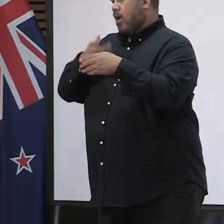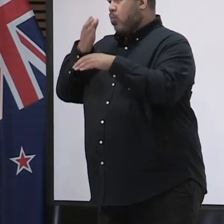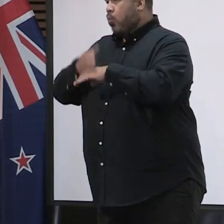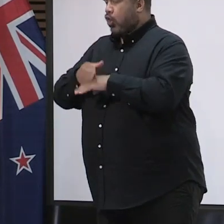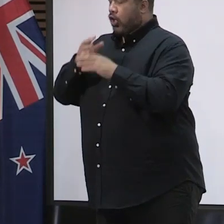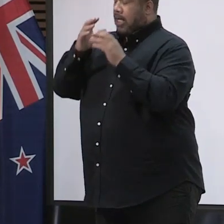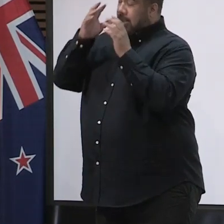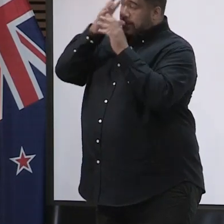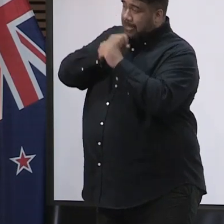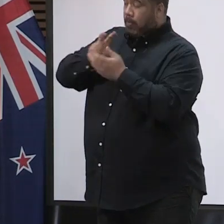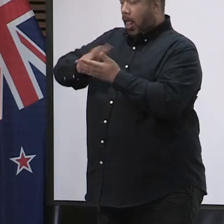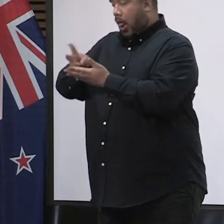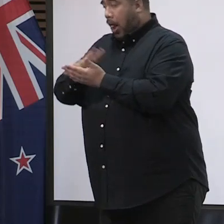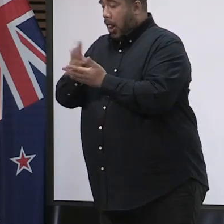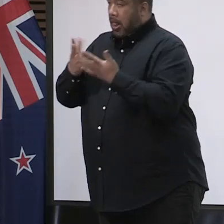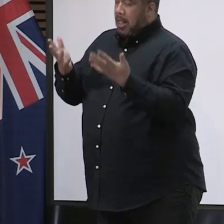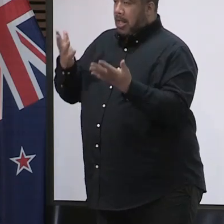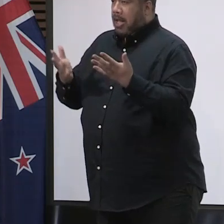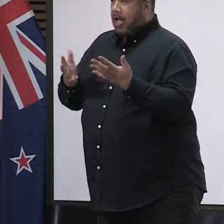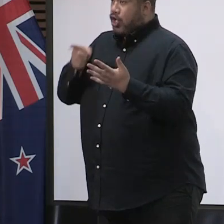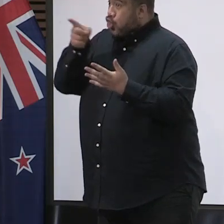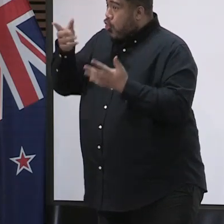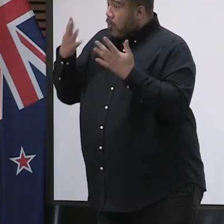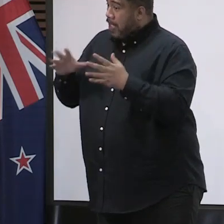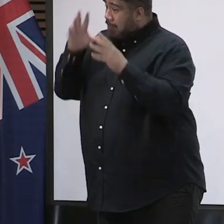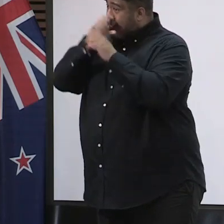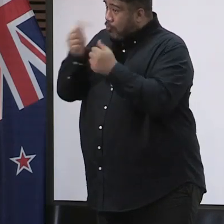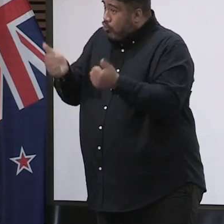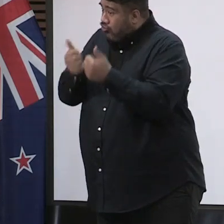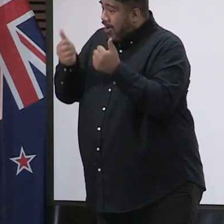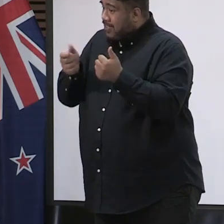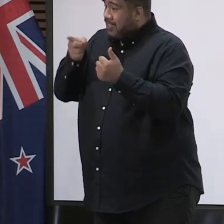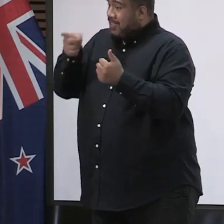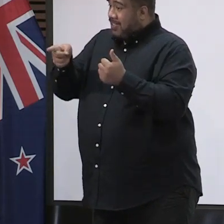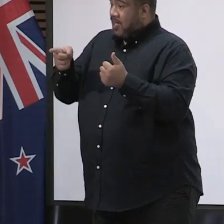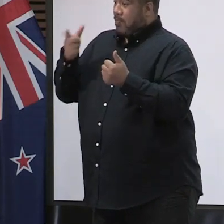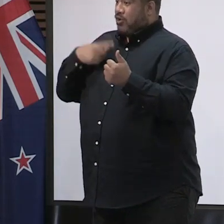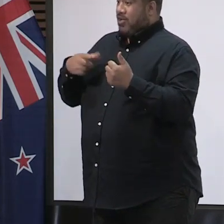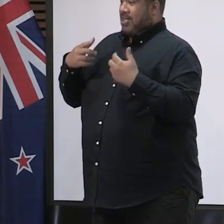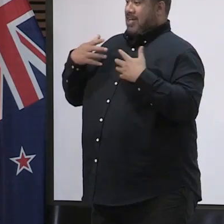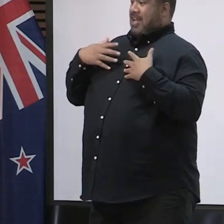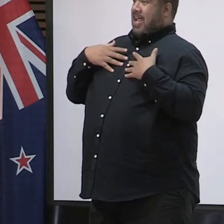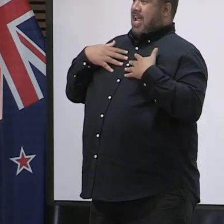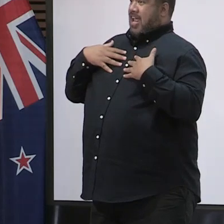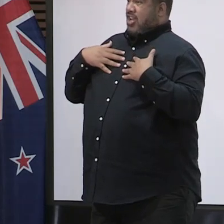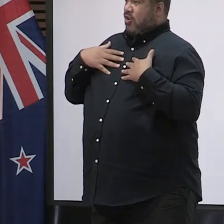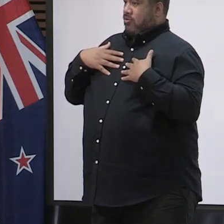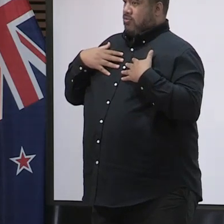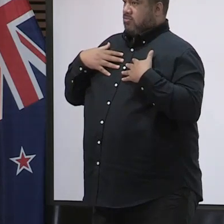note the hours are particularly unfriendly to New